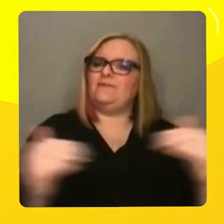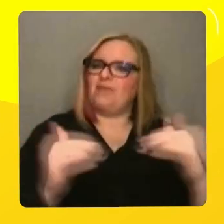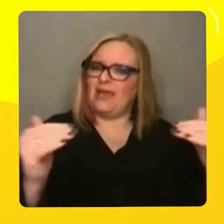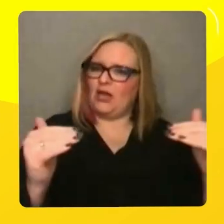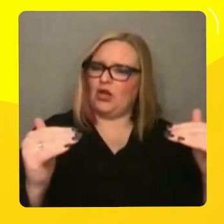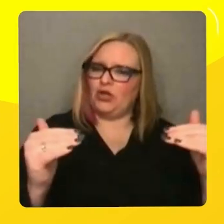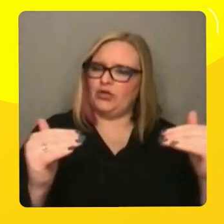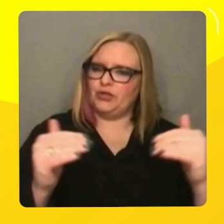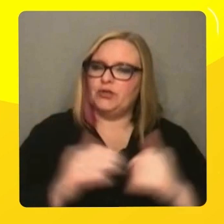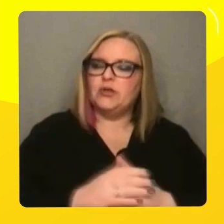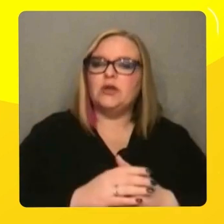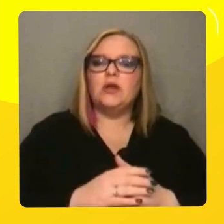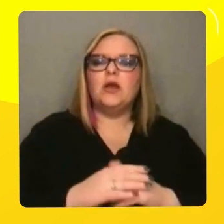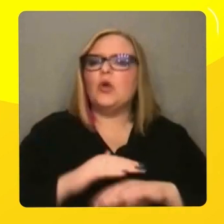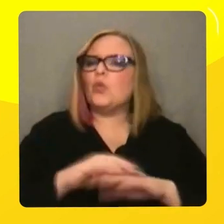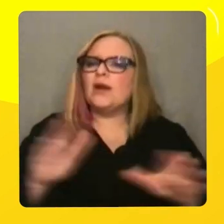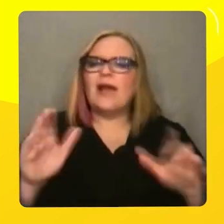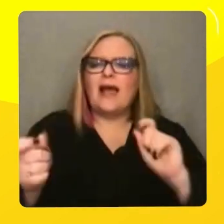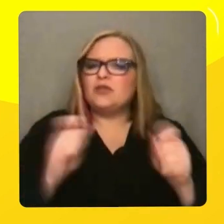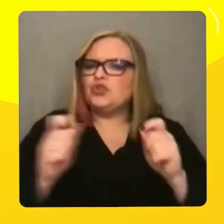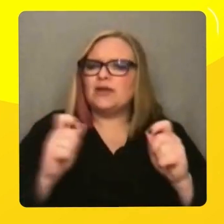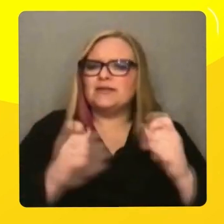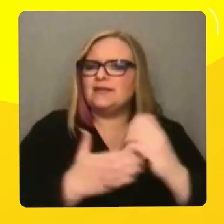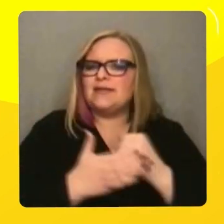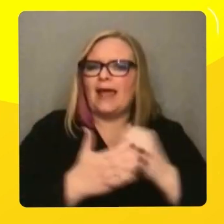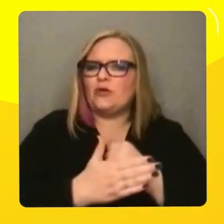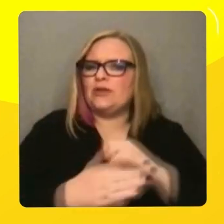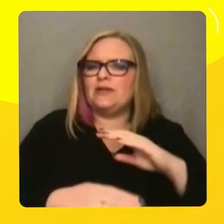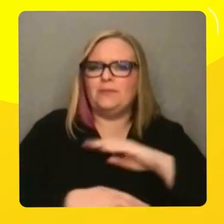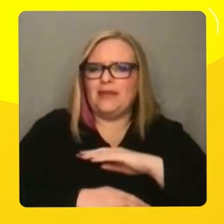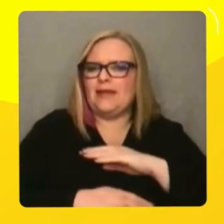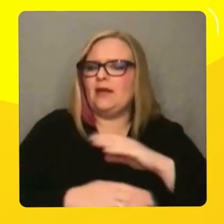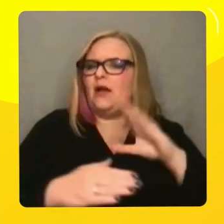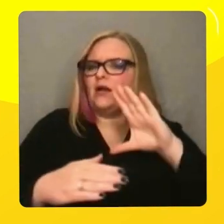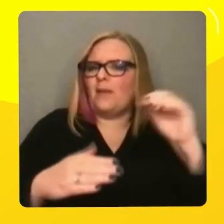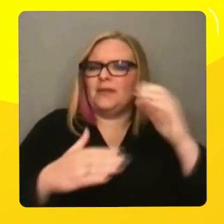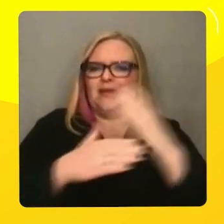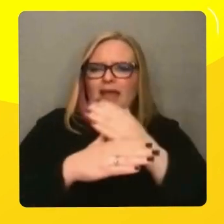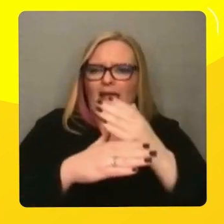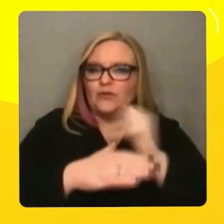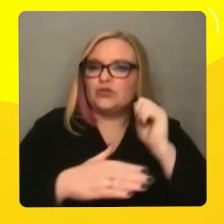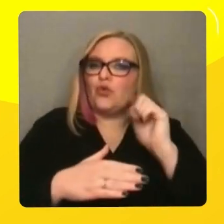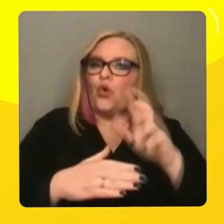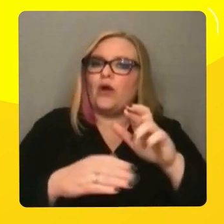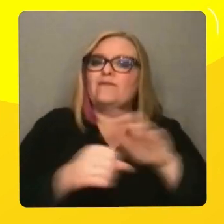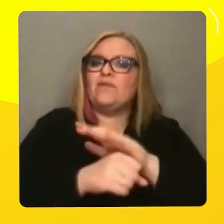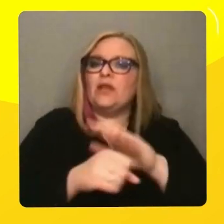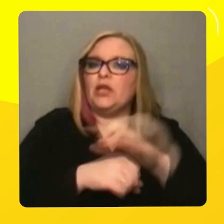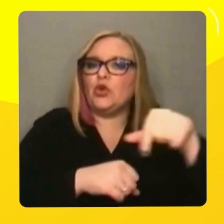We're not adjusting salaries to meet a company-wide average nor are we filling quotas or ticking off boxes.